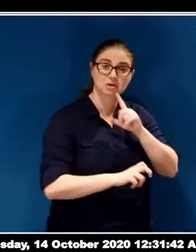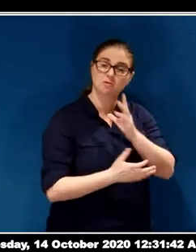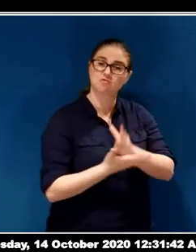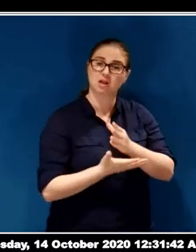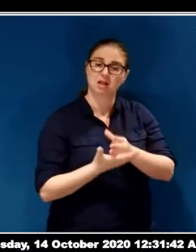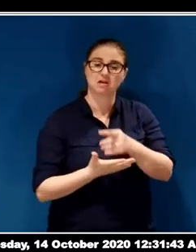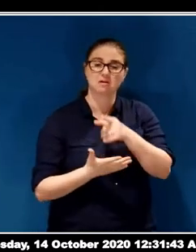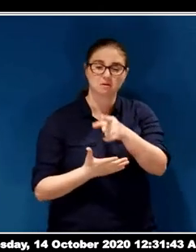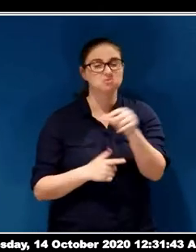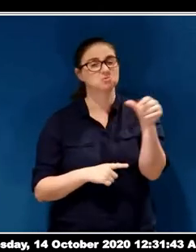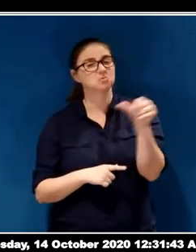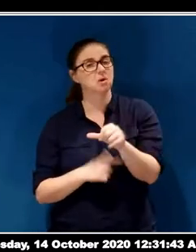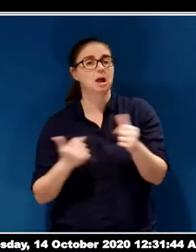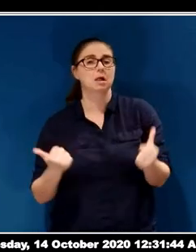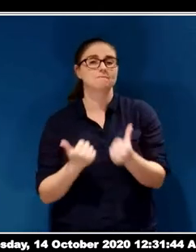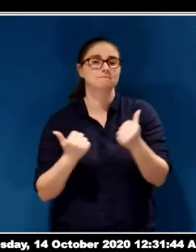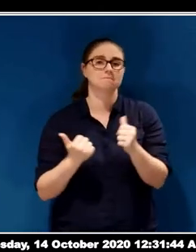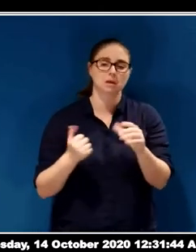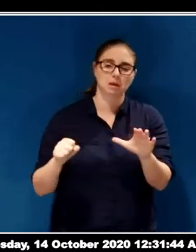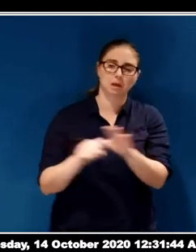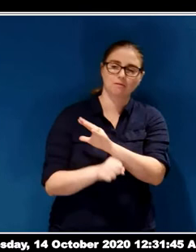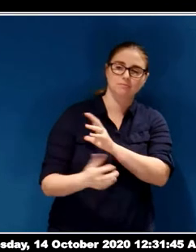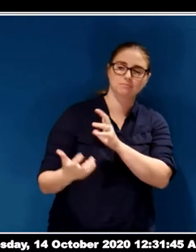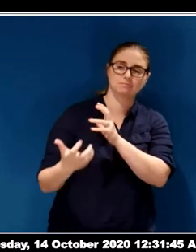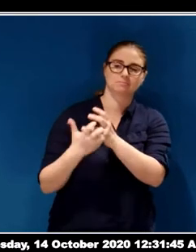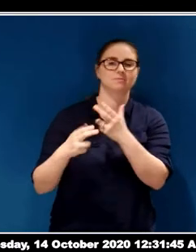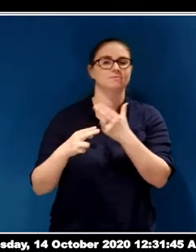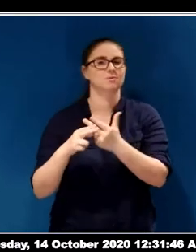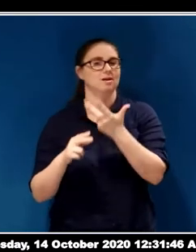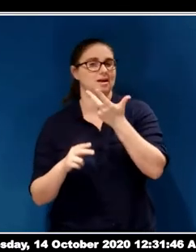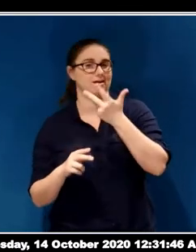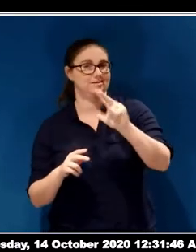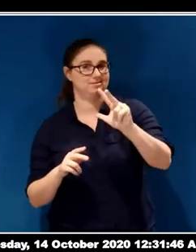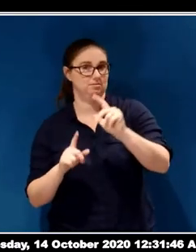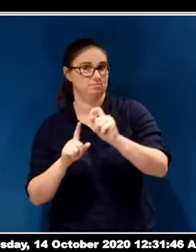make good progress. They should support progress for as many students as